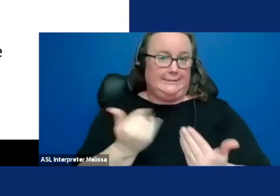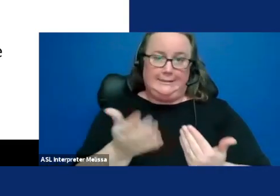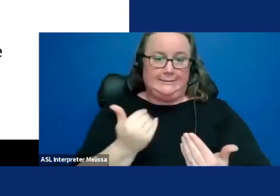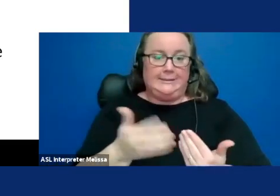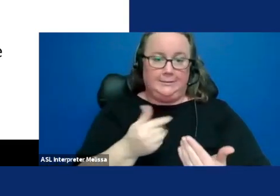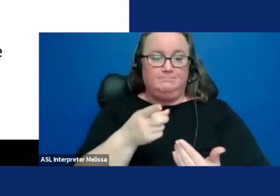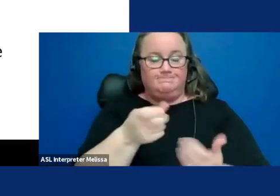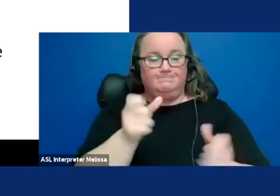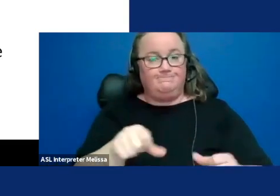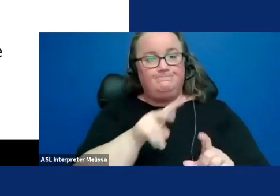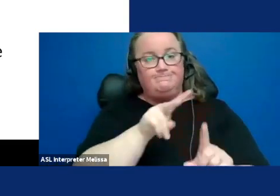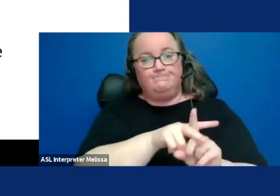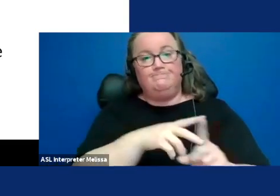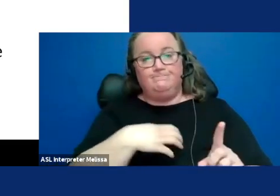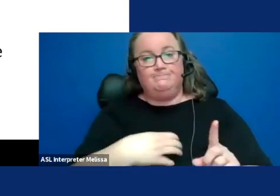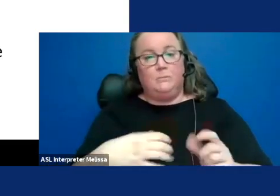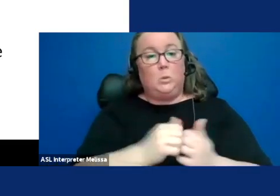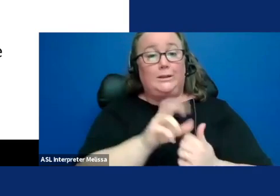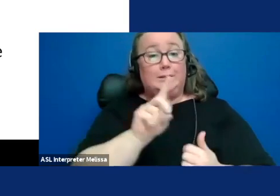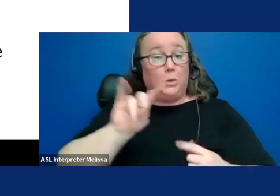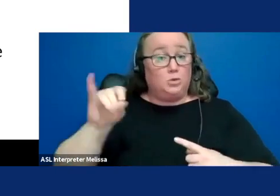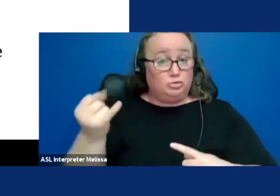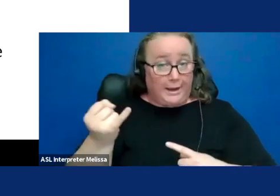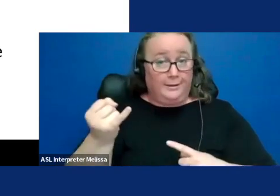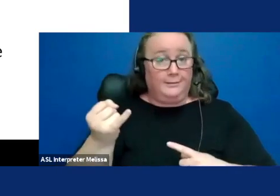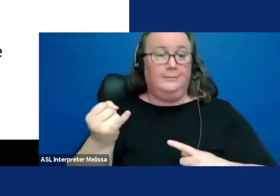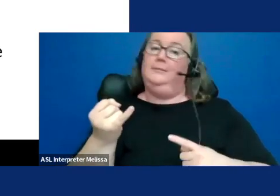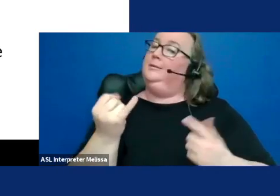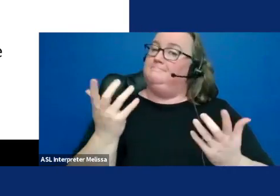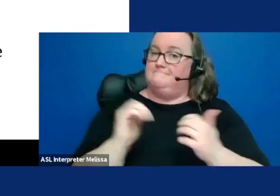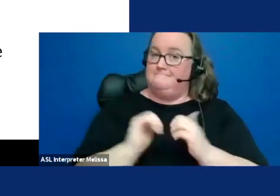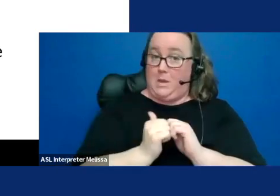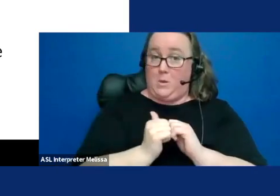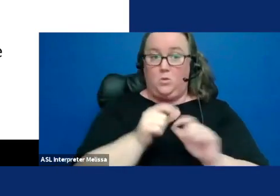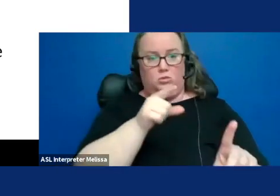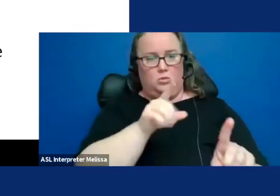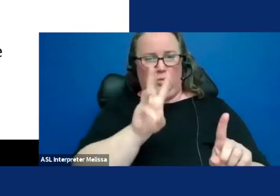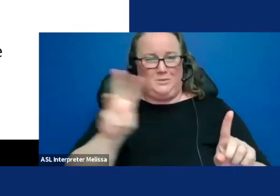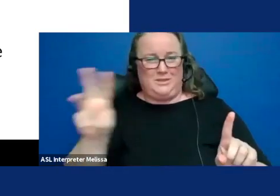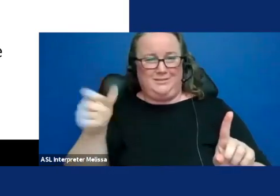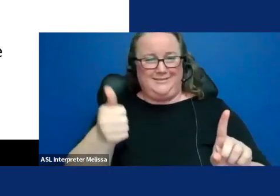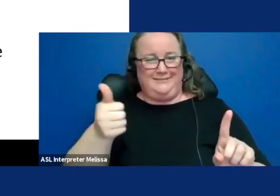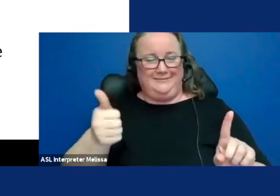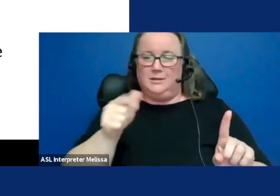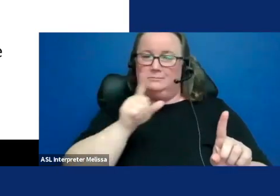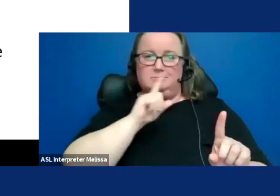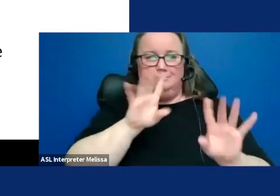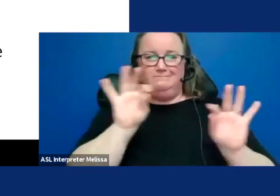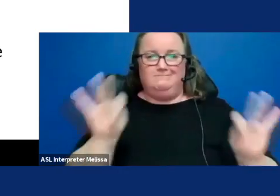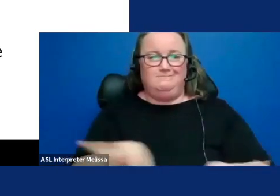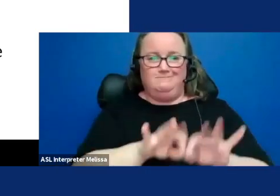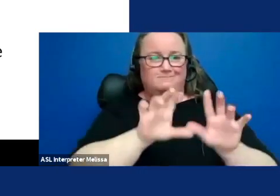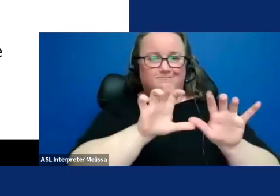the DOJ by submitting a report on this website. It's not that complicated to fill out. We can also support you